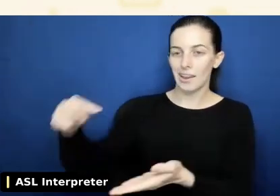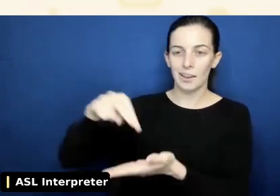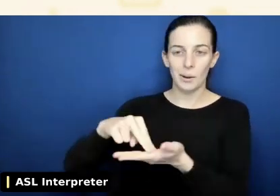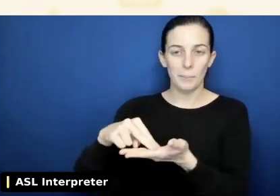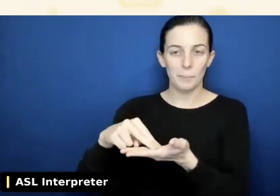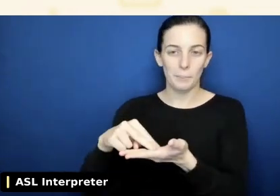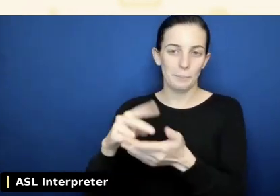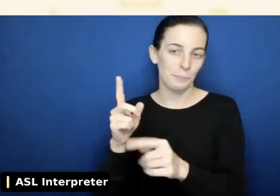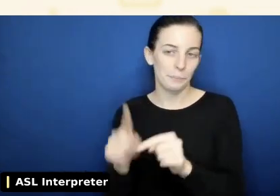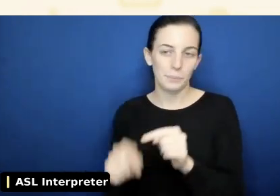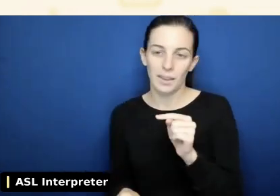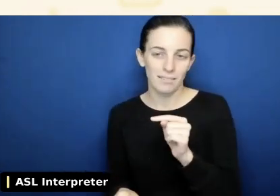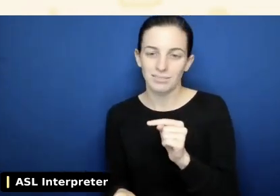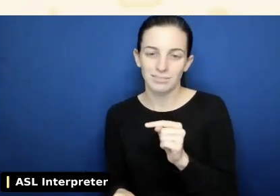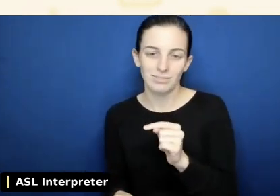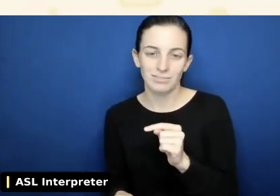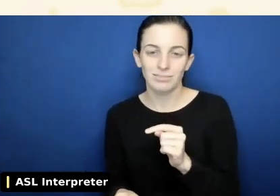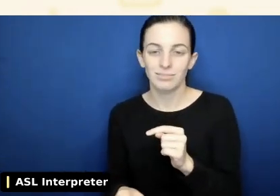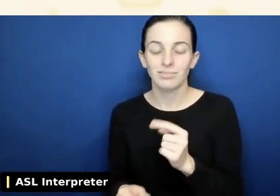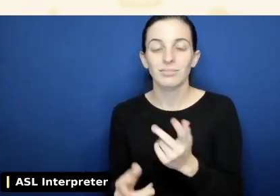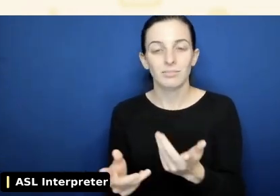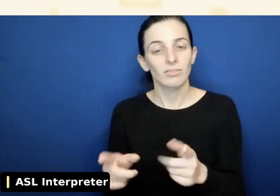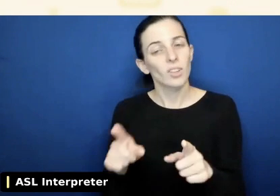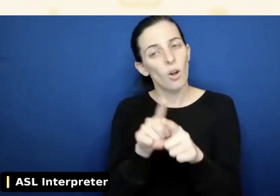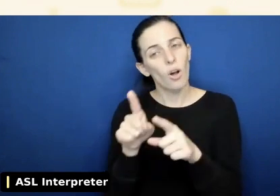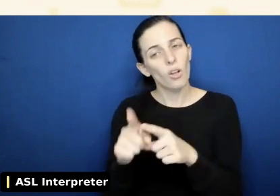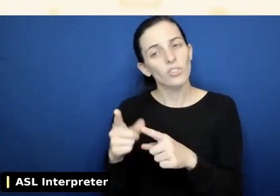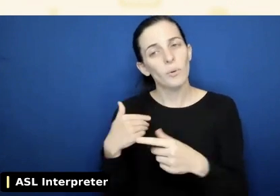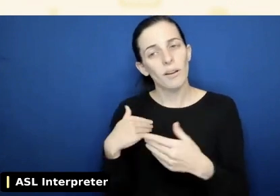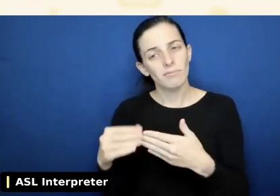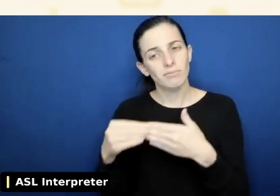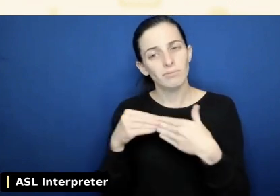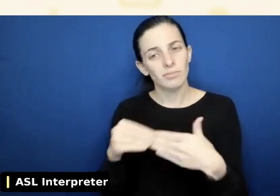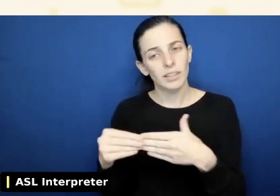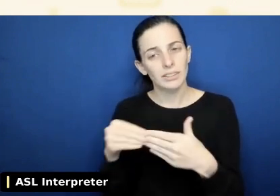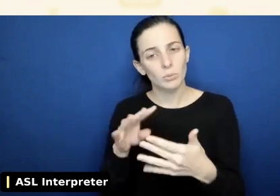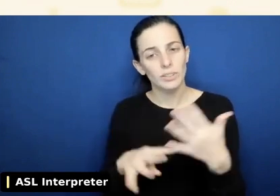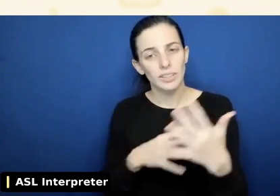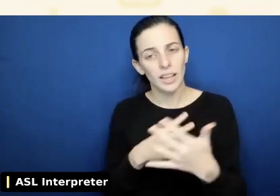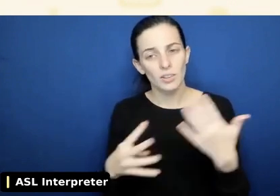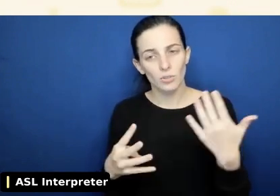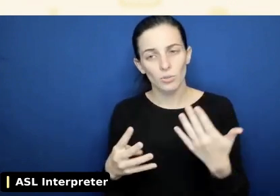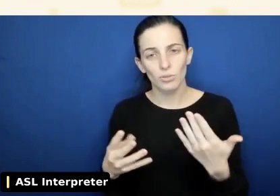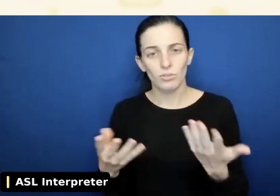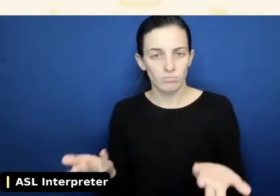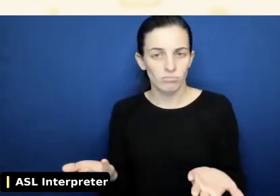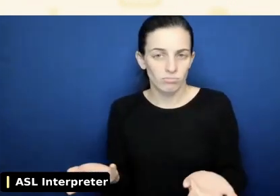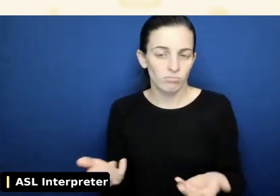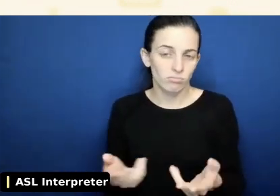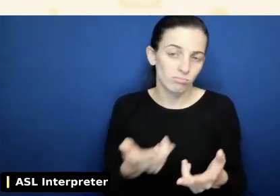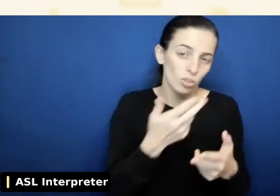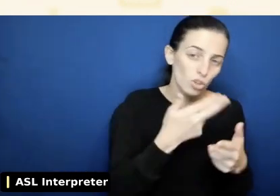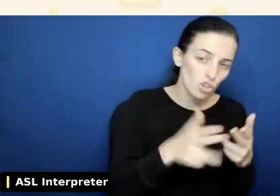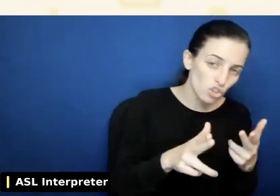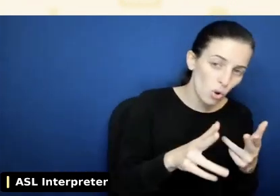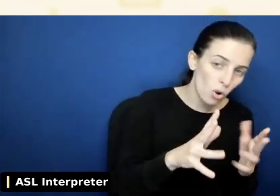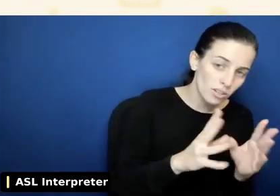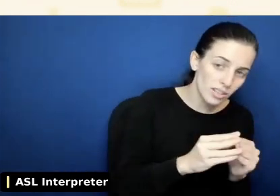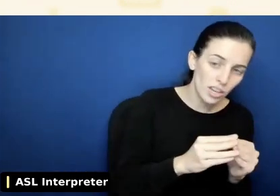And also have a flexible schedule so that you have a mix of short and longer sessions with breaks.